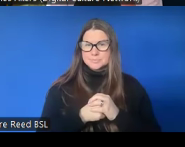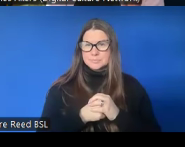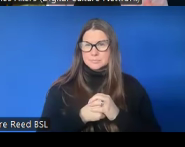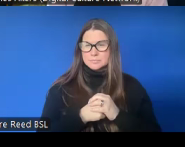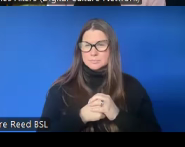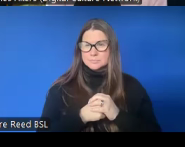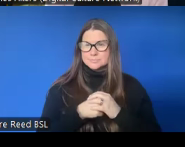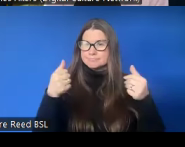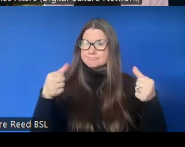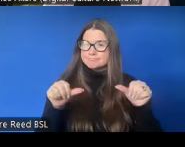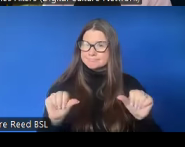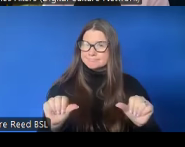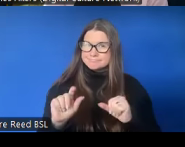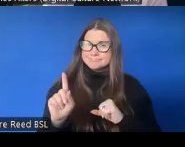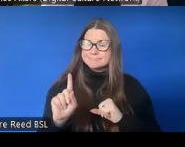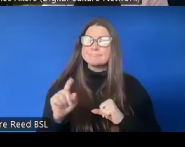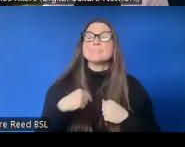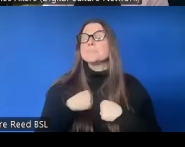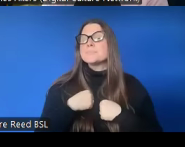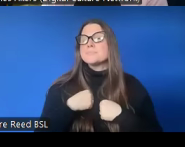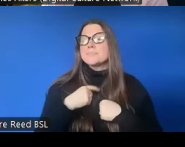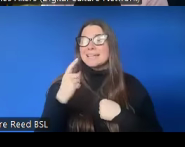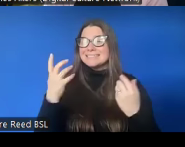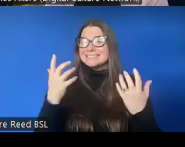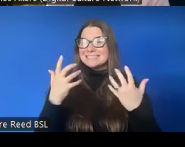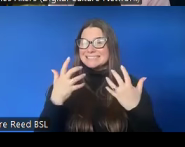The next stage I want to talk about is where technology can help with this.